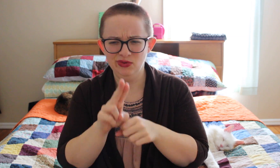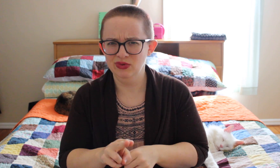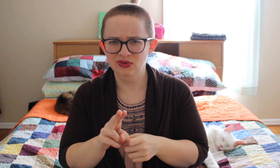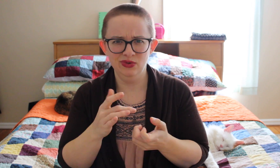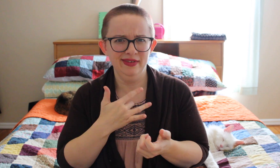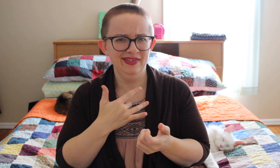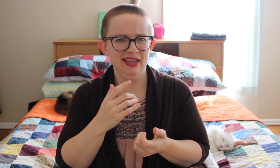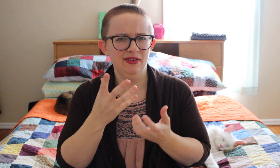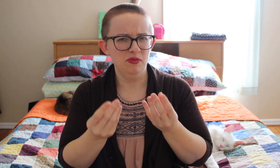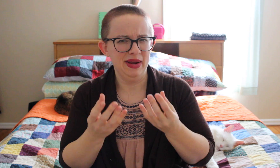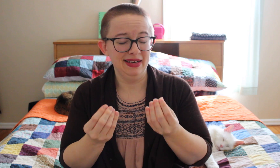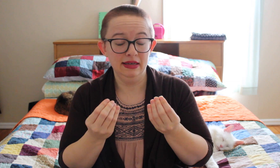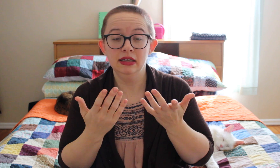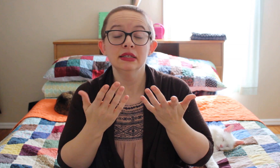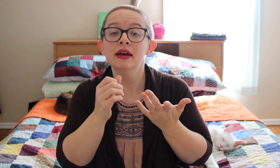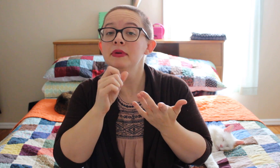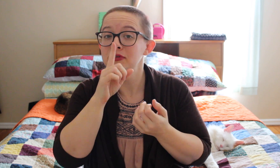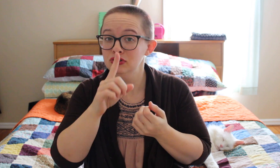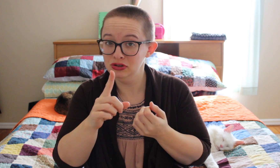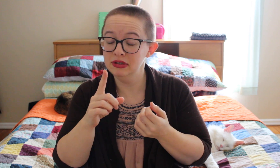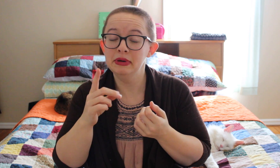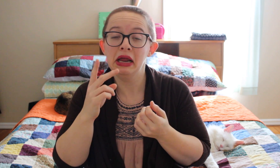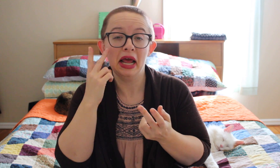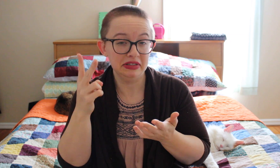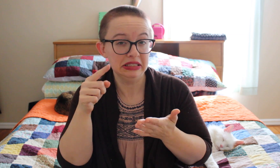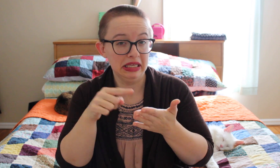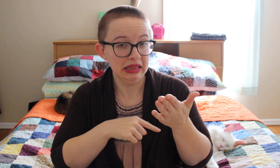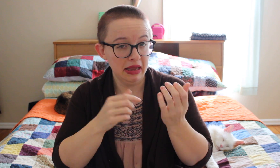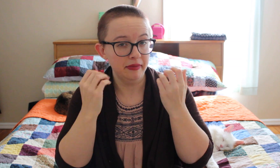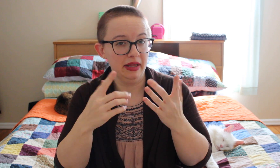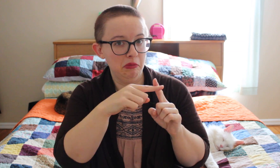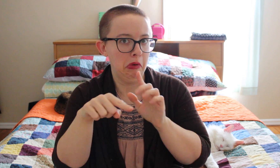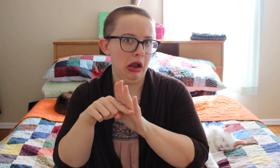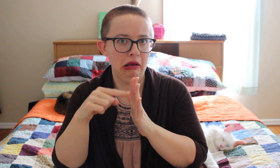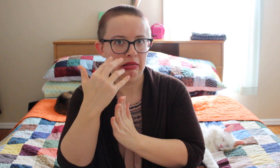I guess it's because they're used to the feeling of like the wetness. Not really sure. We'll have to see.